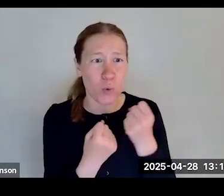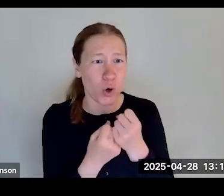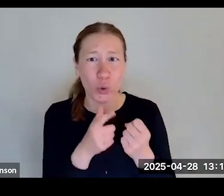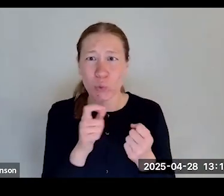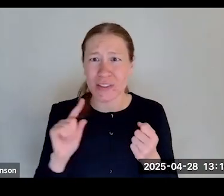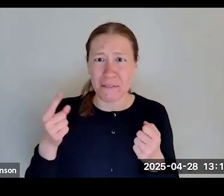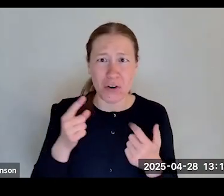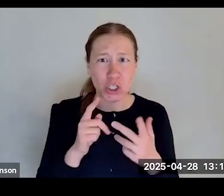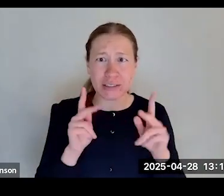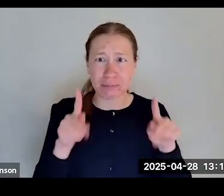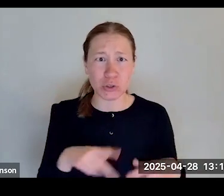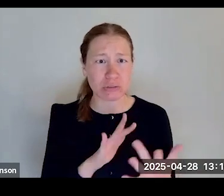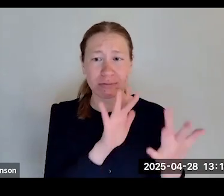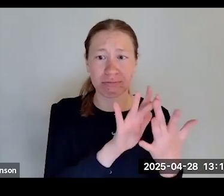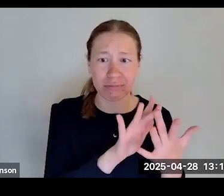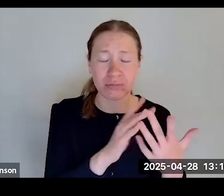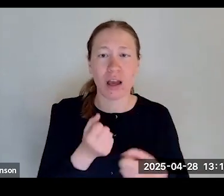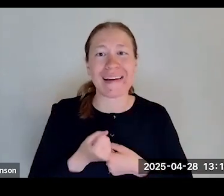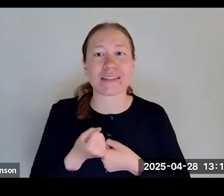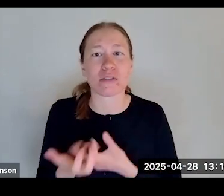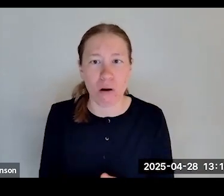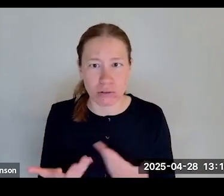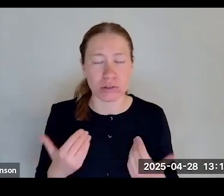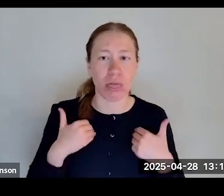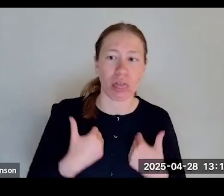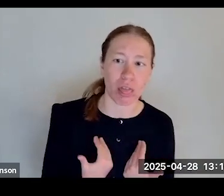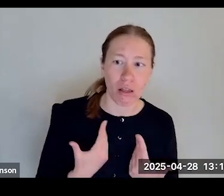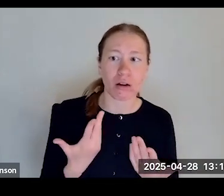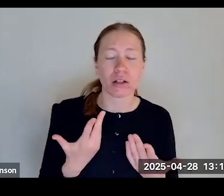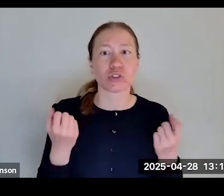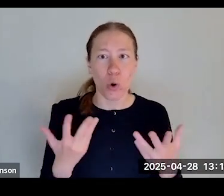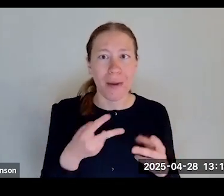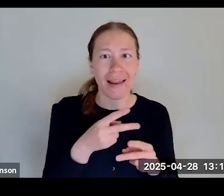They can also be become exhausted by being redirected too many times or disclosed without a resolution.